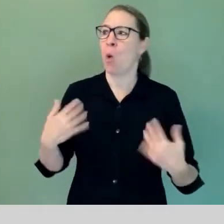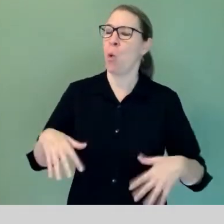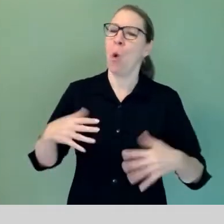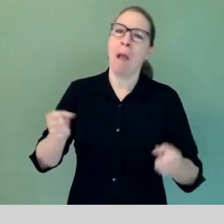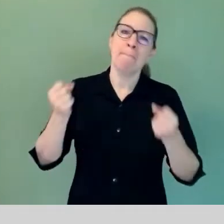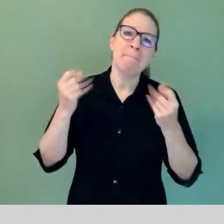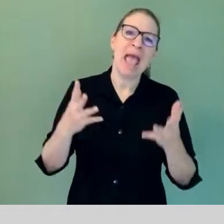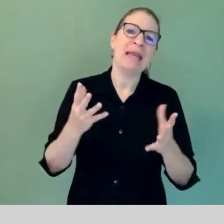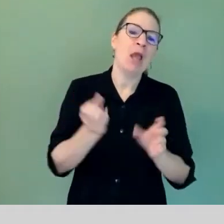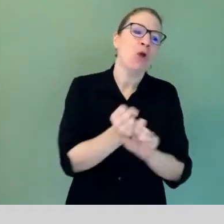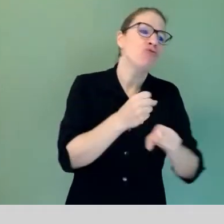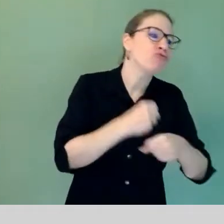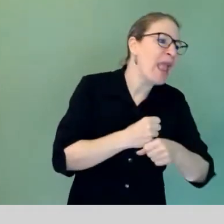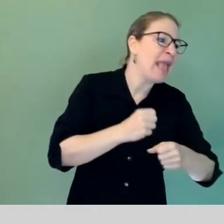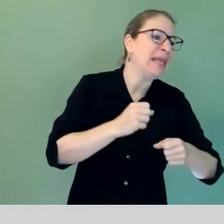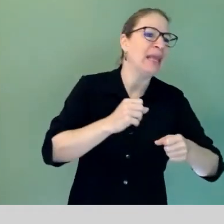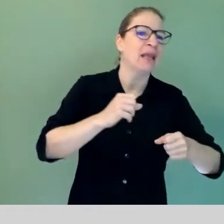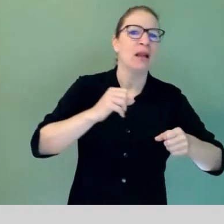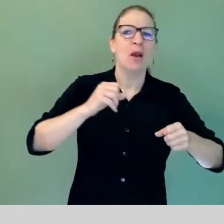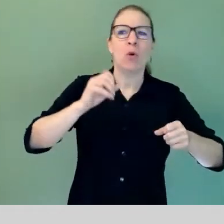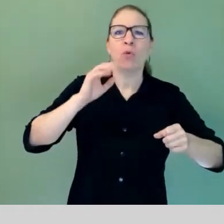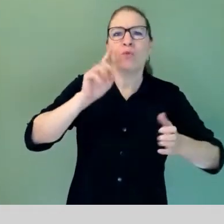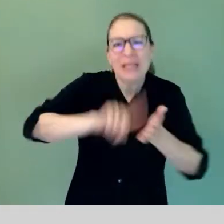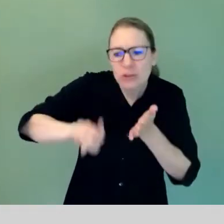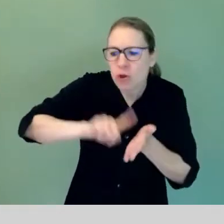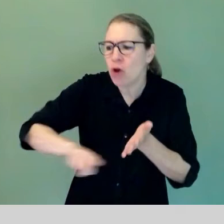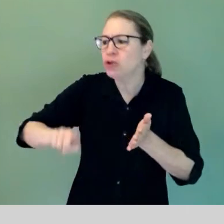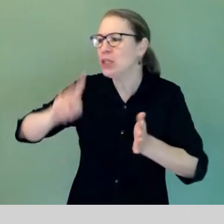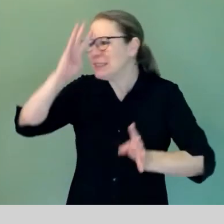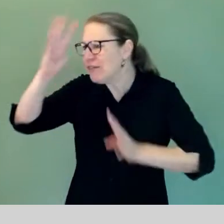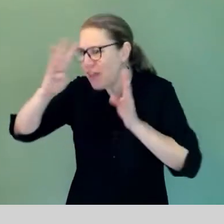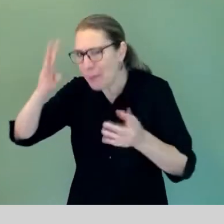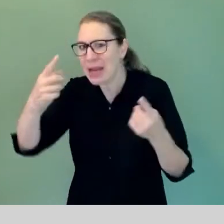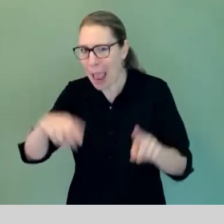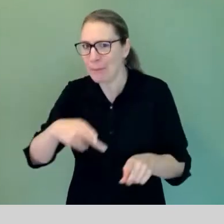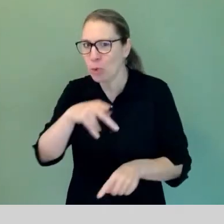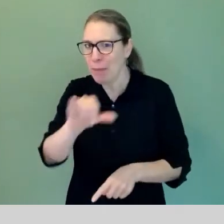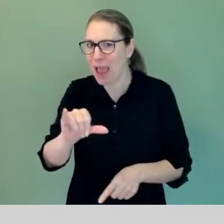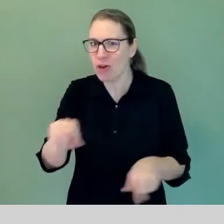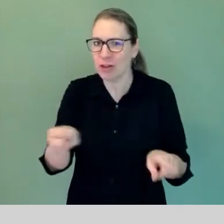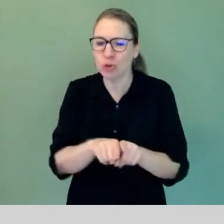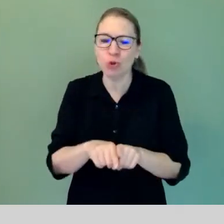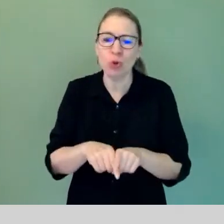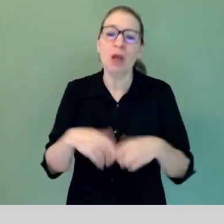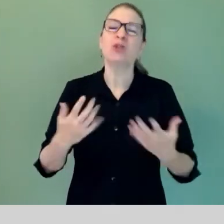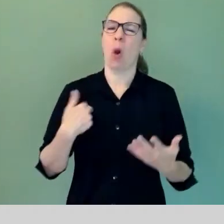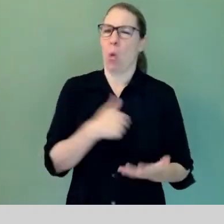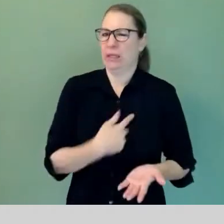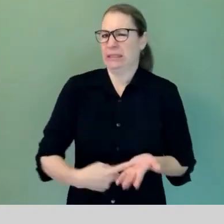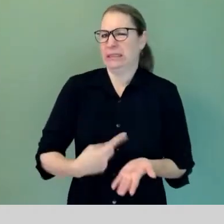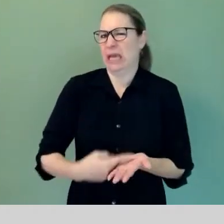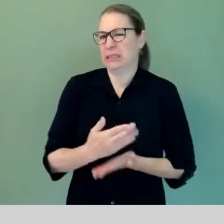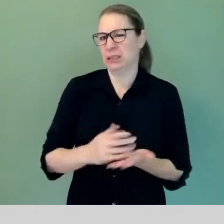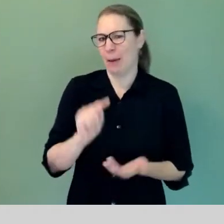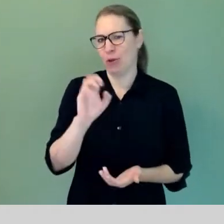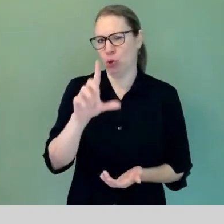but now there are so many great research and development happening in Python as well. And we'll be, you know, discussing some